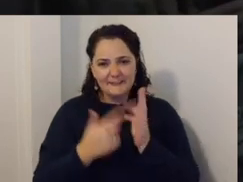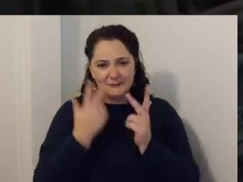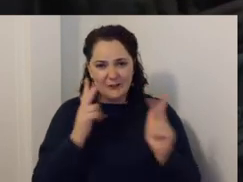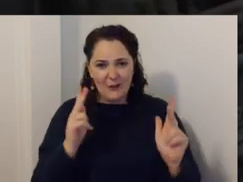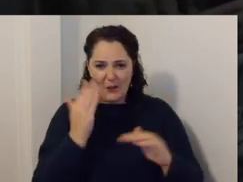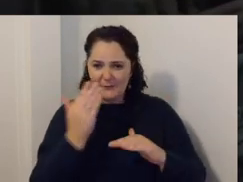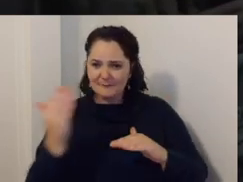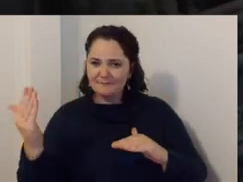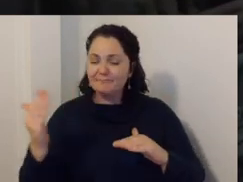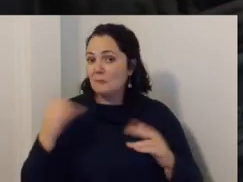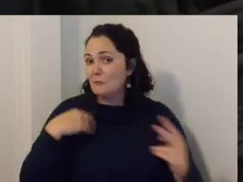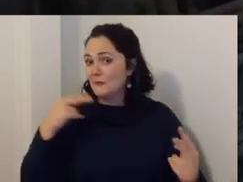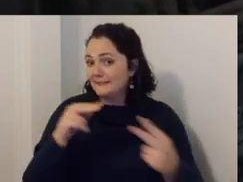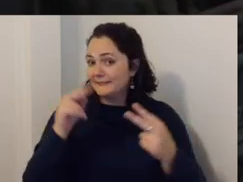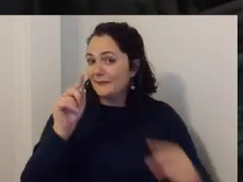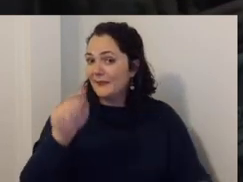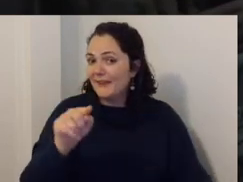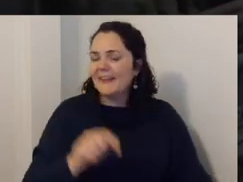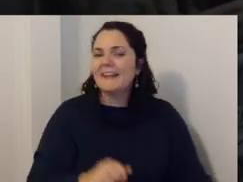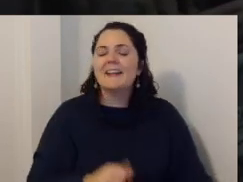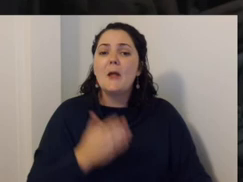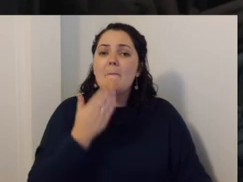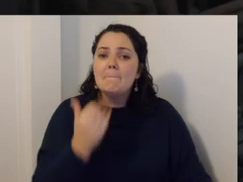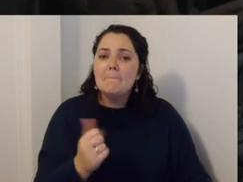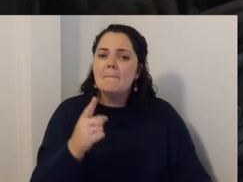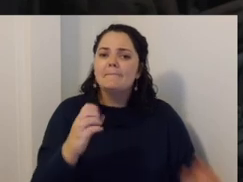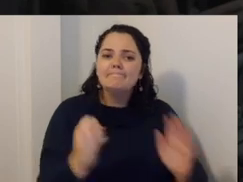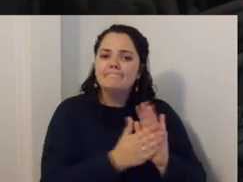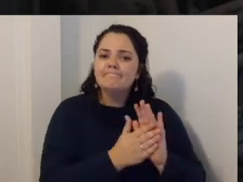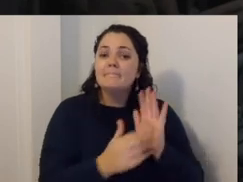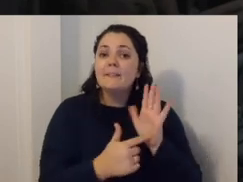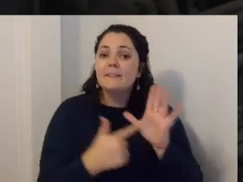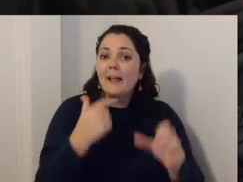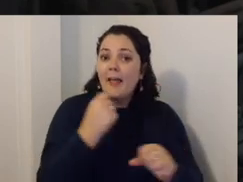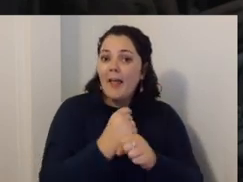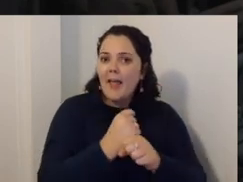to say um please share your drawings with us again um tag us in those drawings and let us